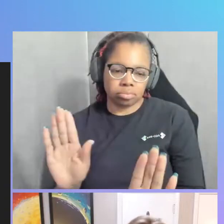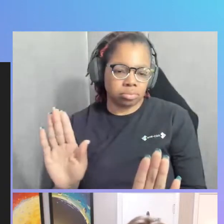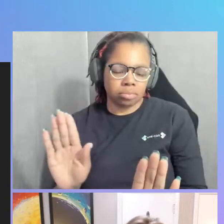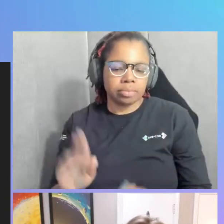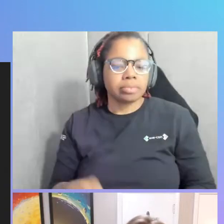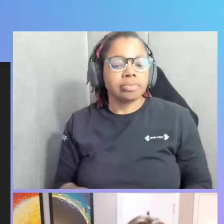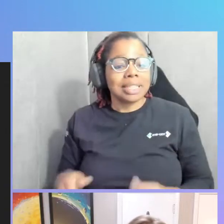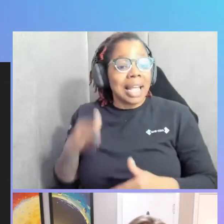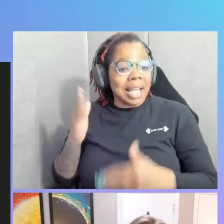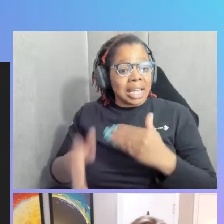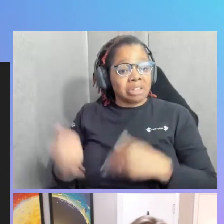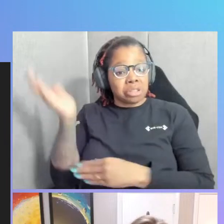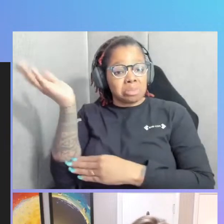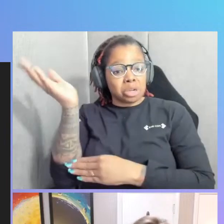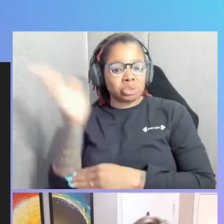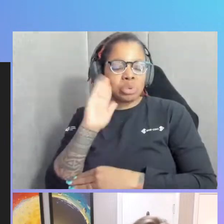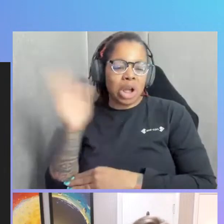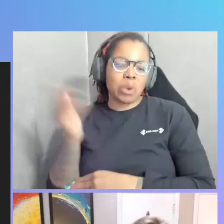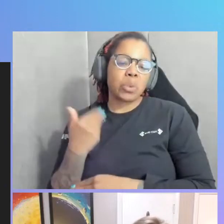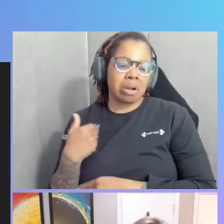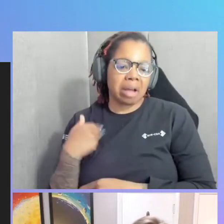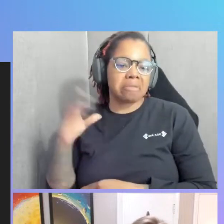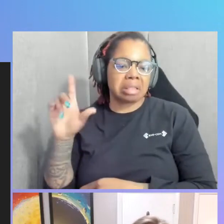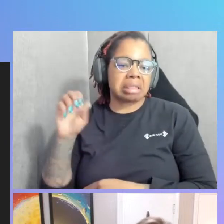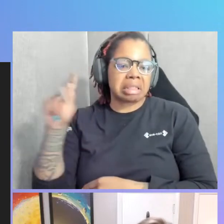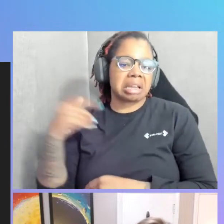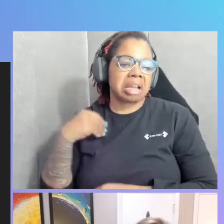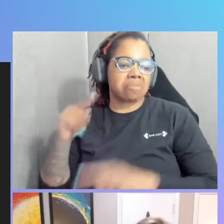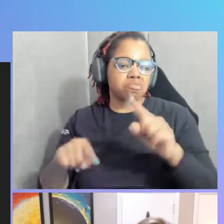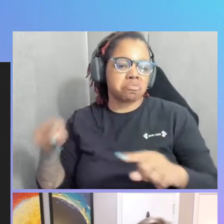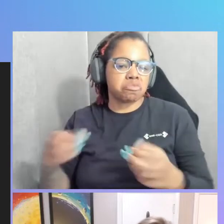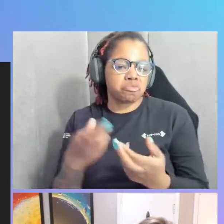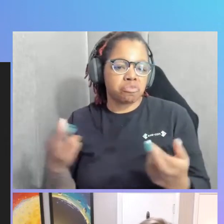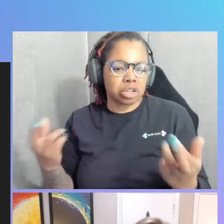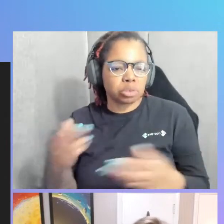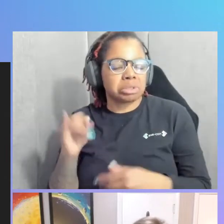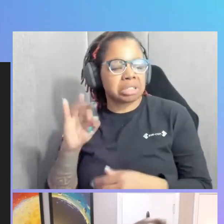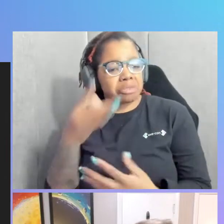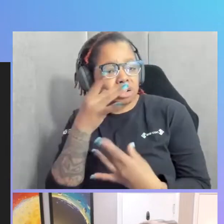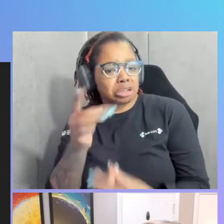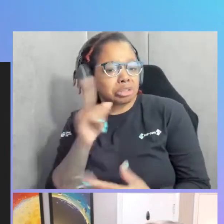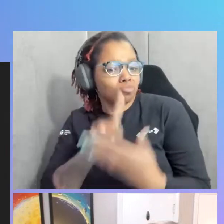of this presentation there's a link with some different resources. If you're interested